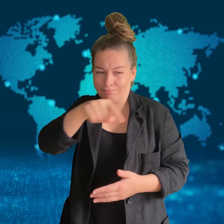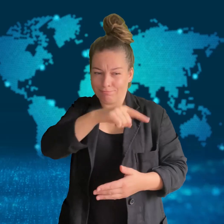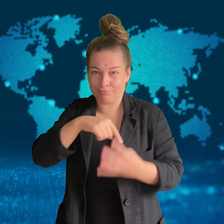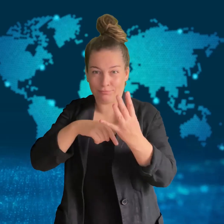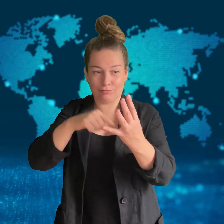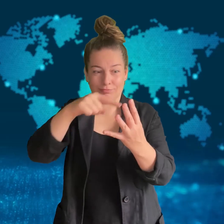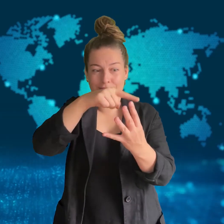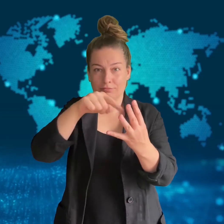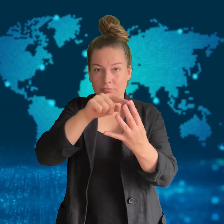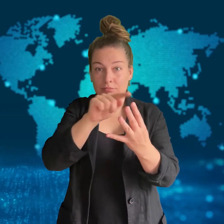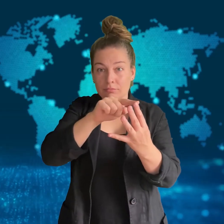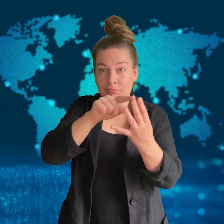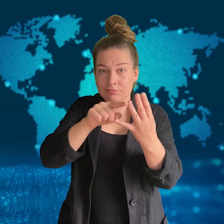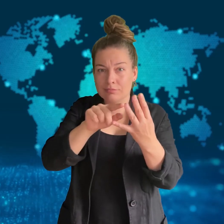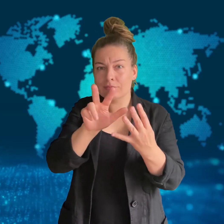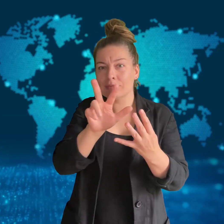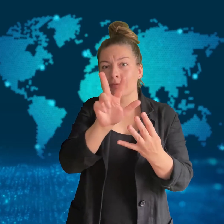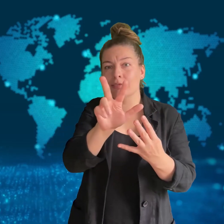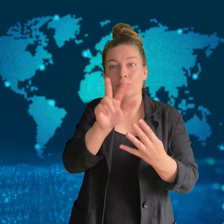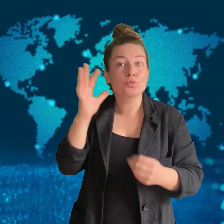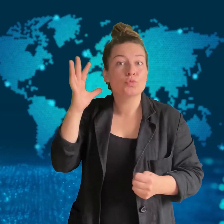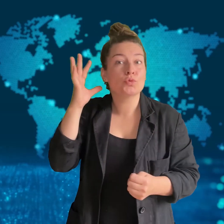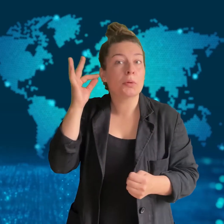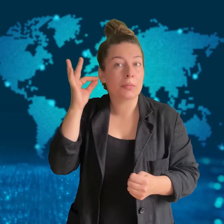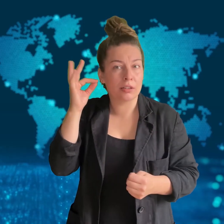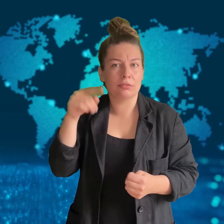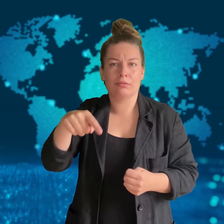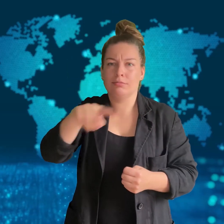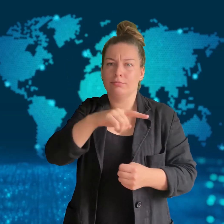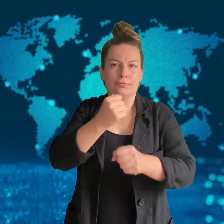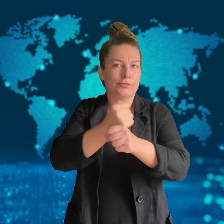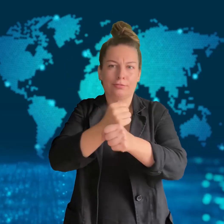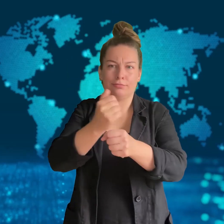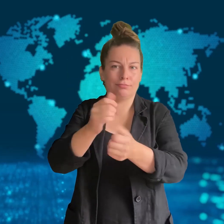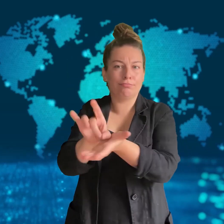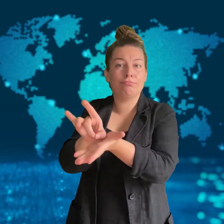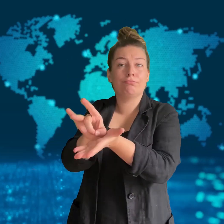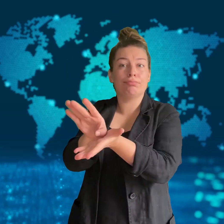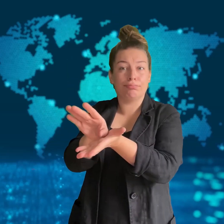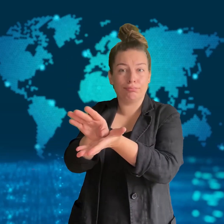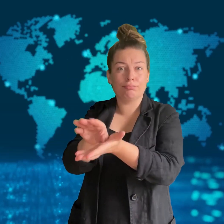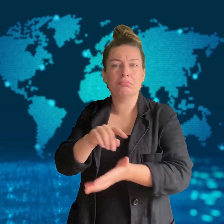The woman's fiancé is an army officer.